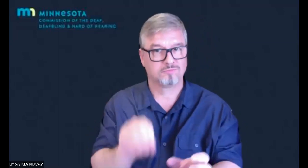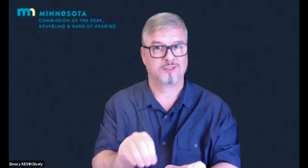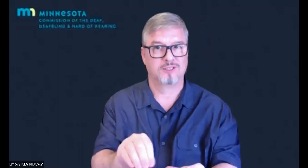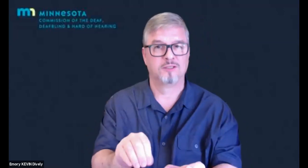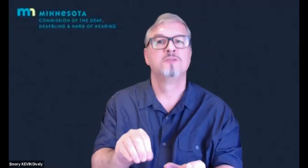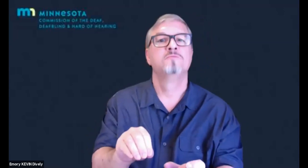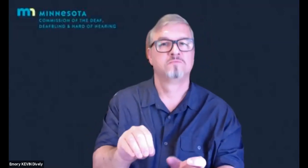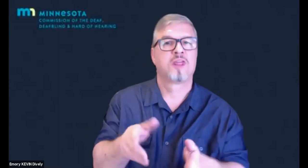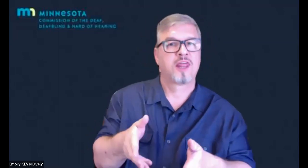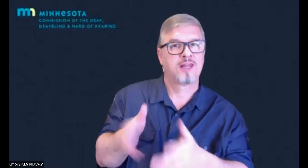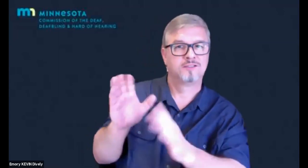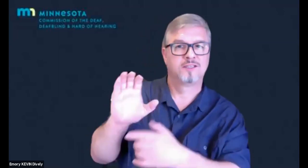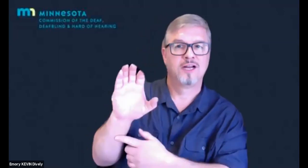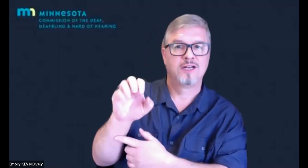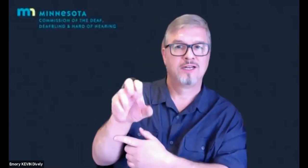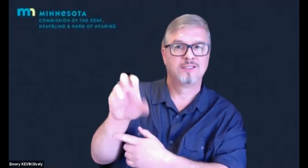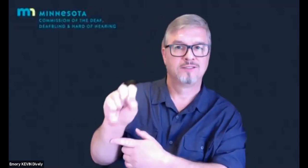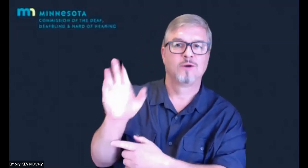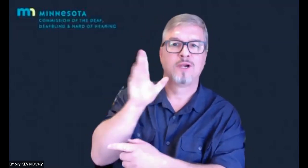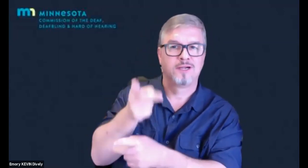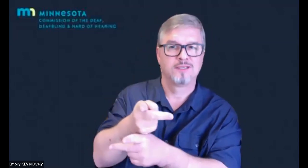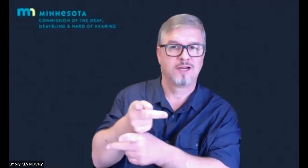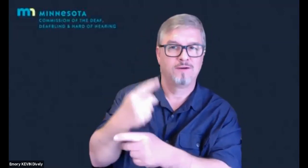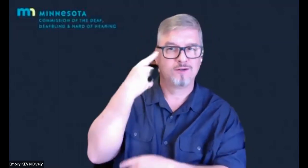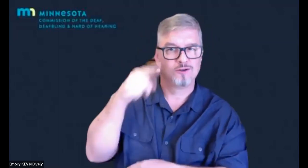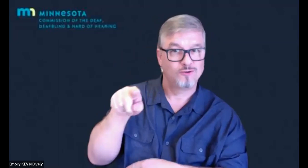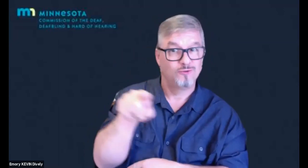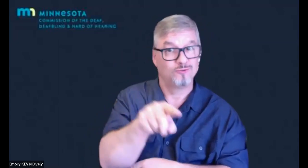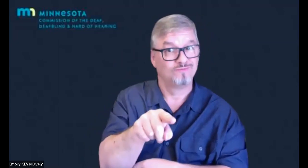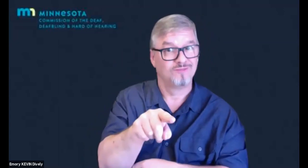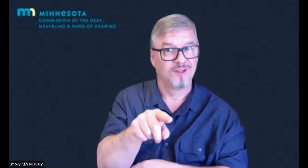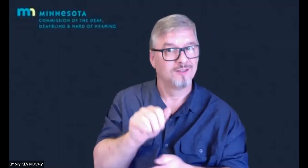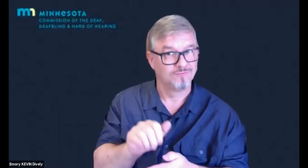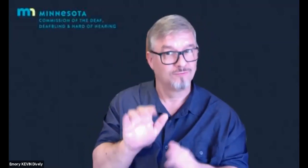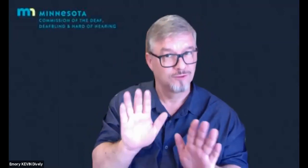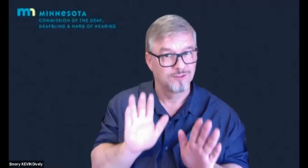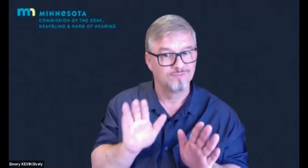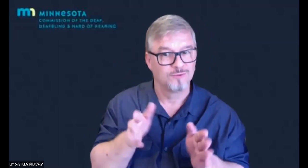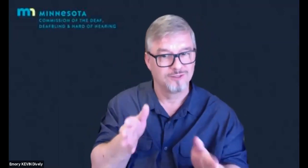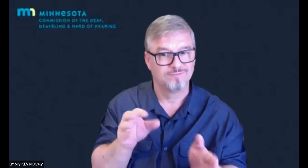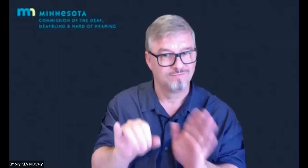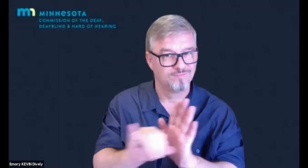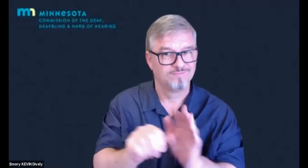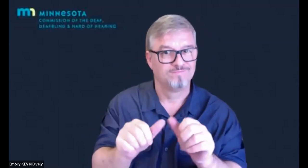Deaf, DeafBlind, or hard of hearing. You can also add your race if